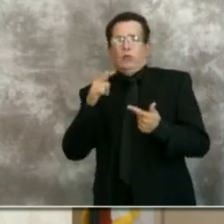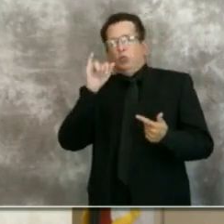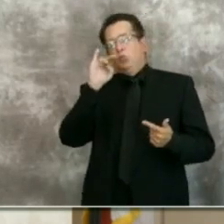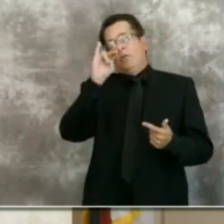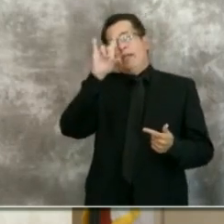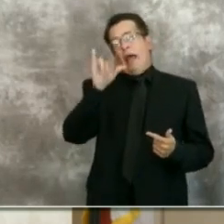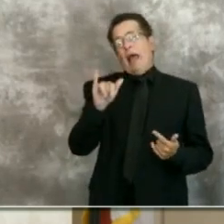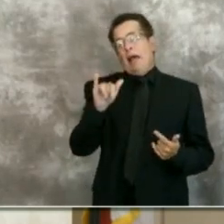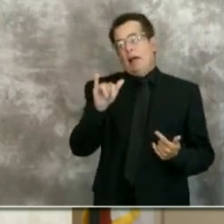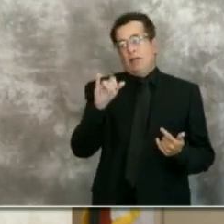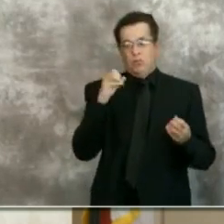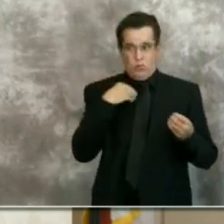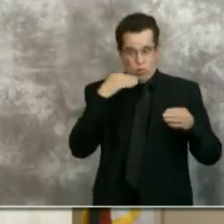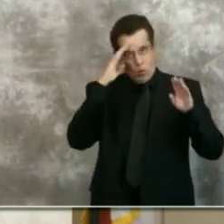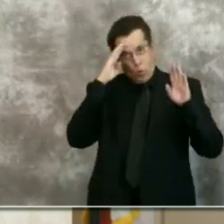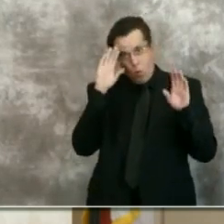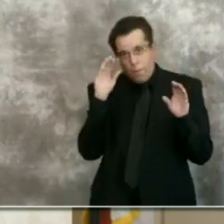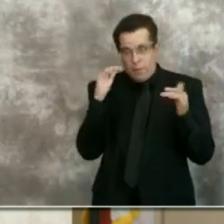BUT ALSO PUTTING THIS BACK